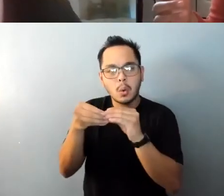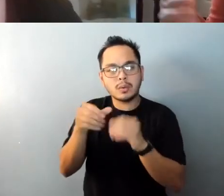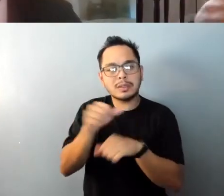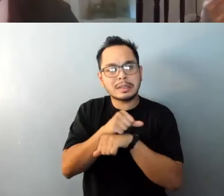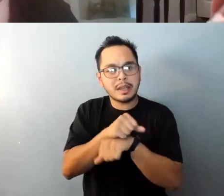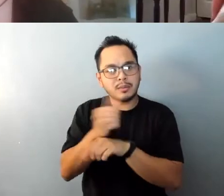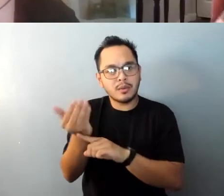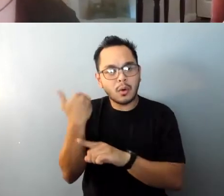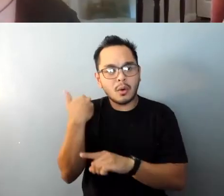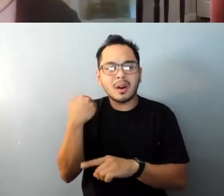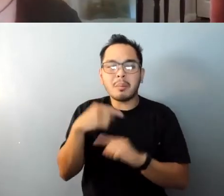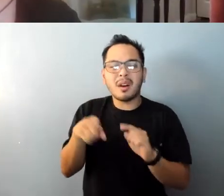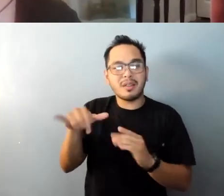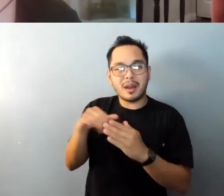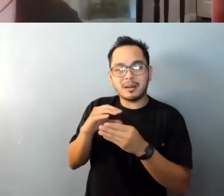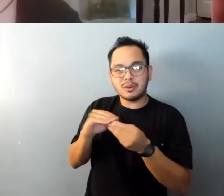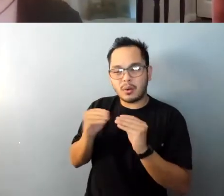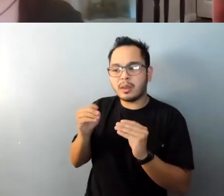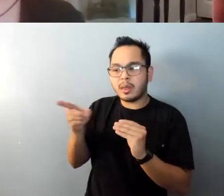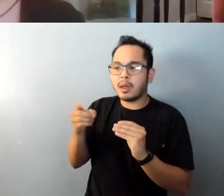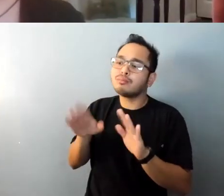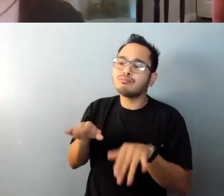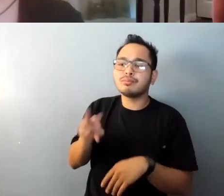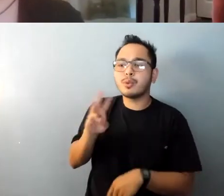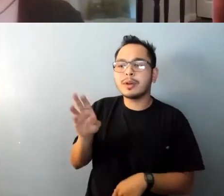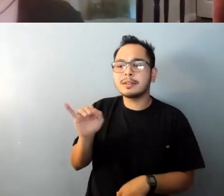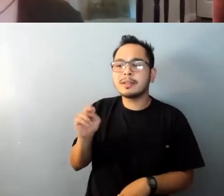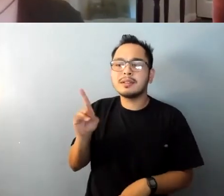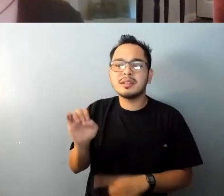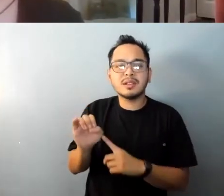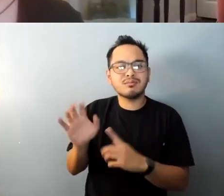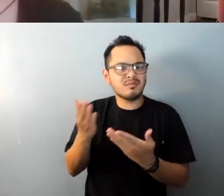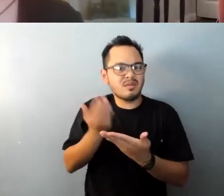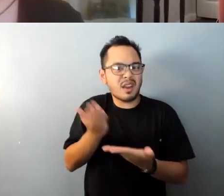it is such a fact of life for the people of the time that it is not even worth for their